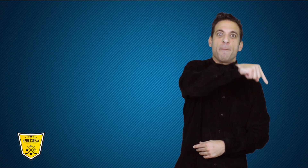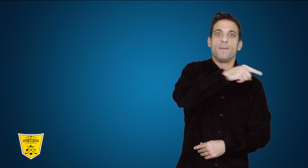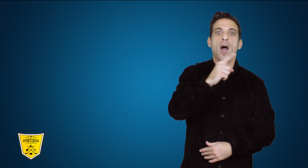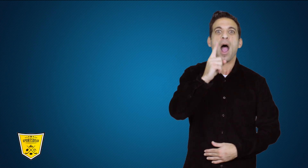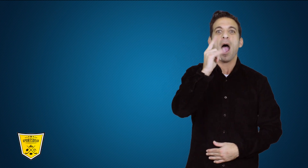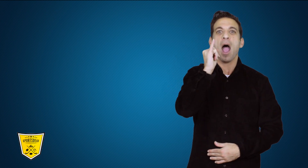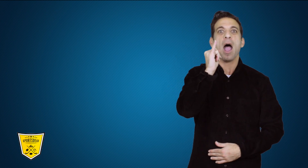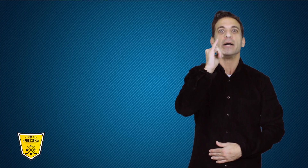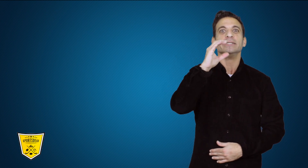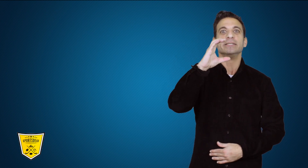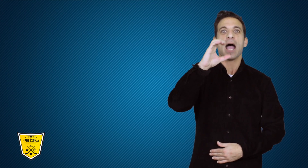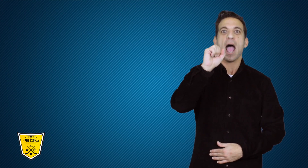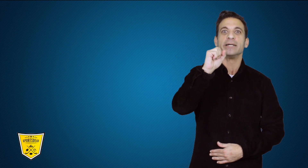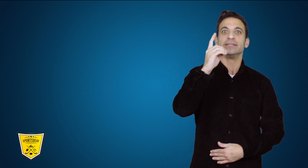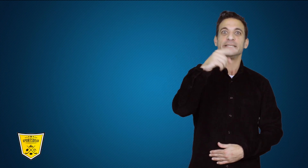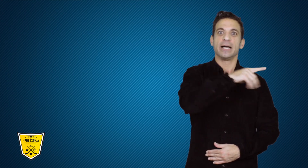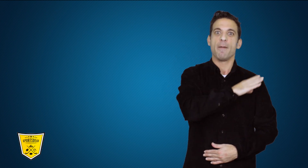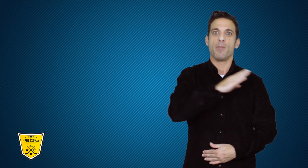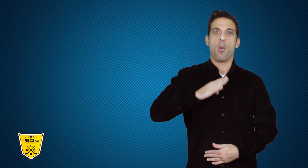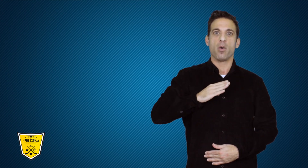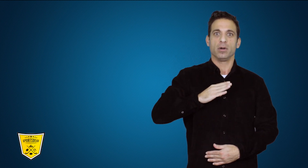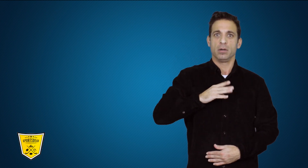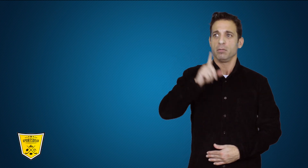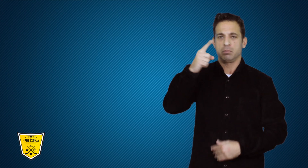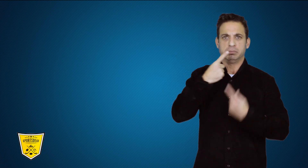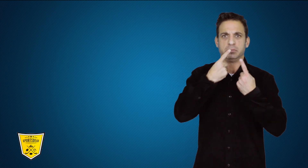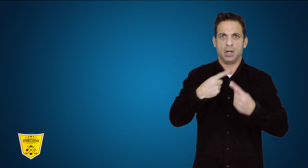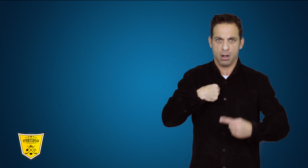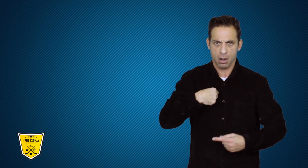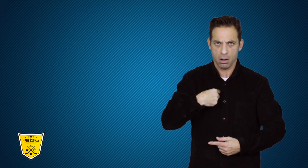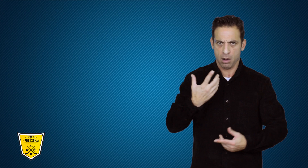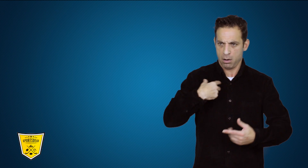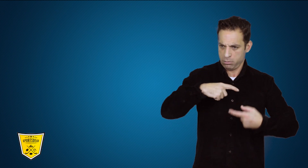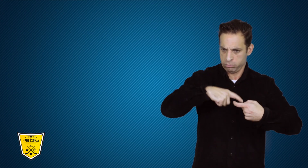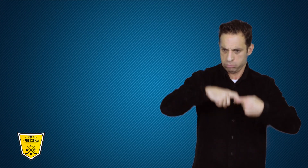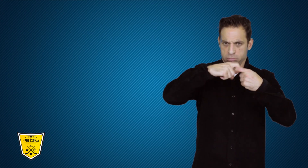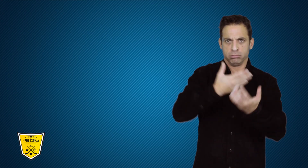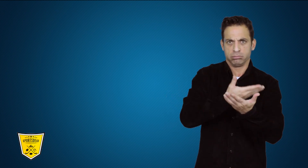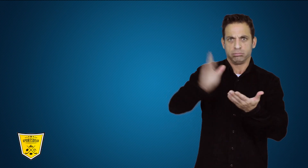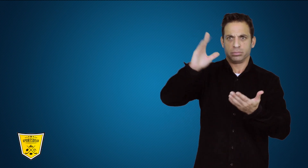group are the suspended ICSD board members who insist they were